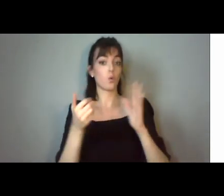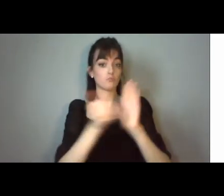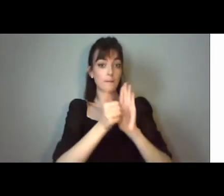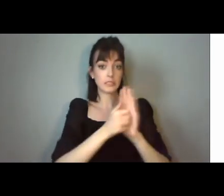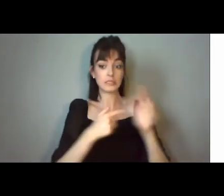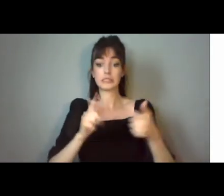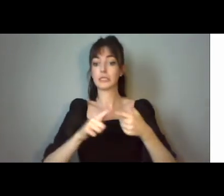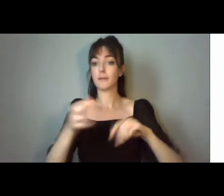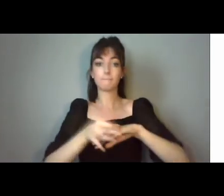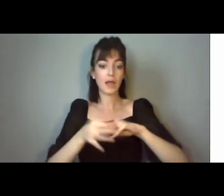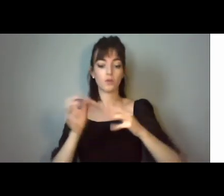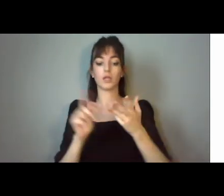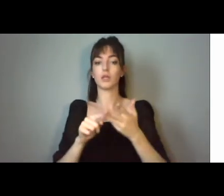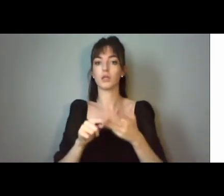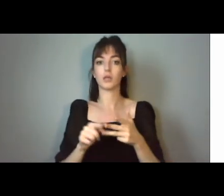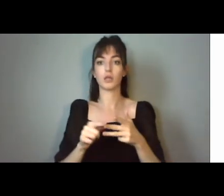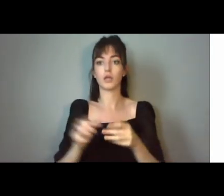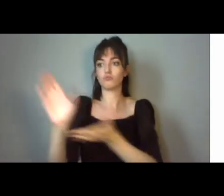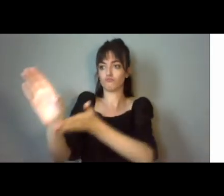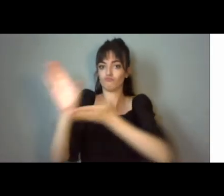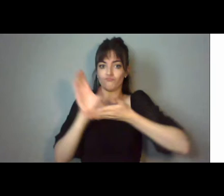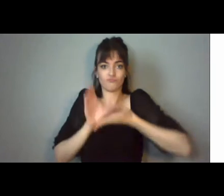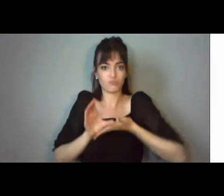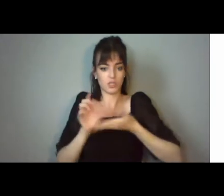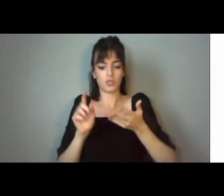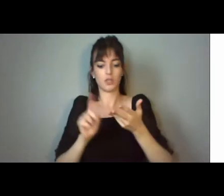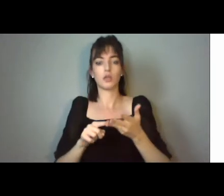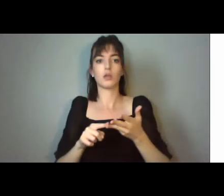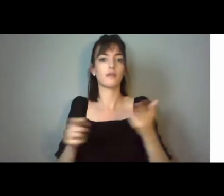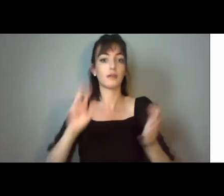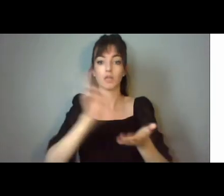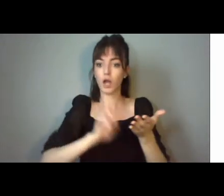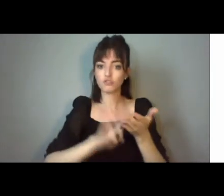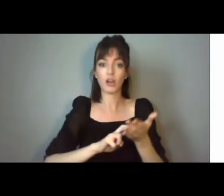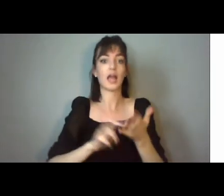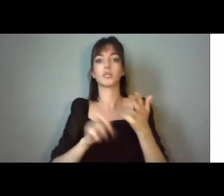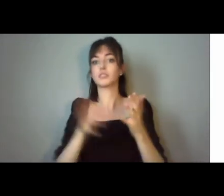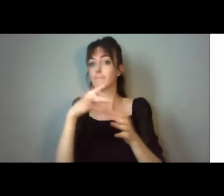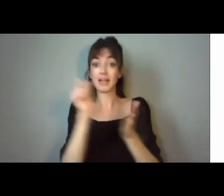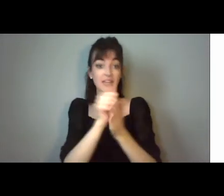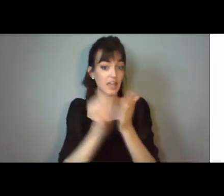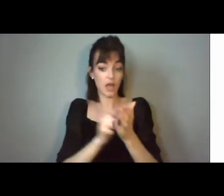to sign contracts, to hold bank accounts, to sign documents or even to vote in public elections.